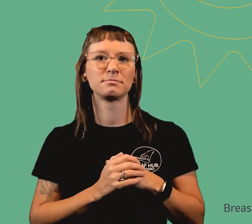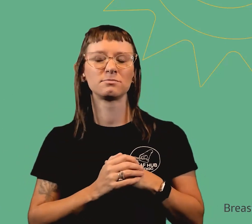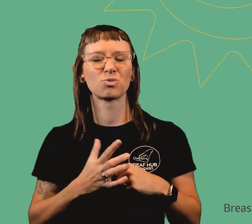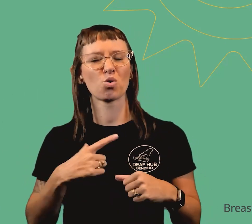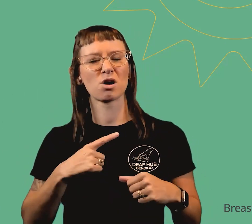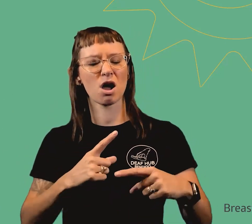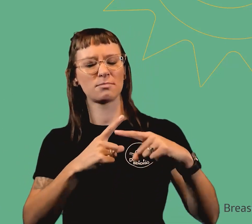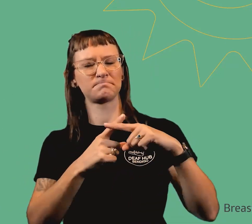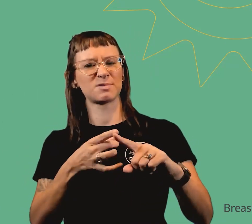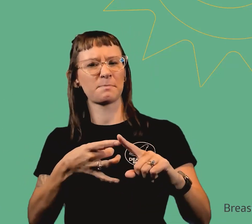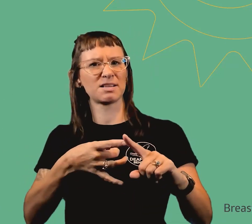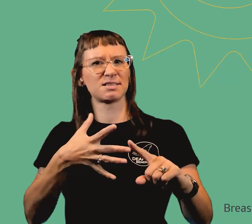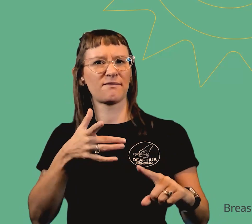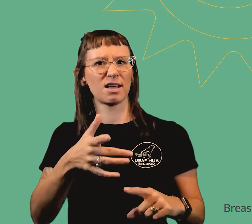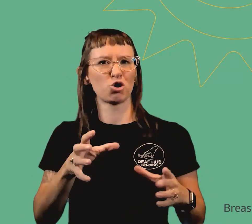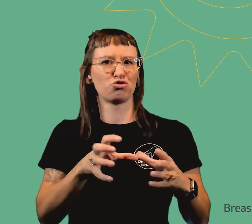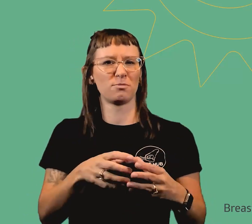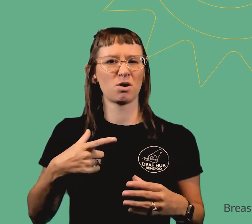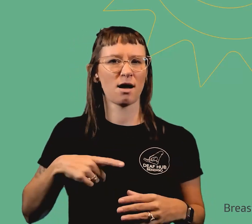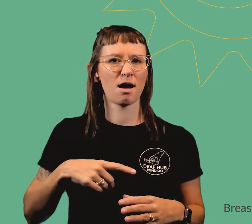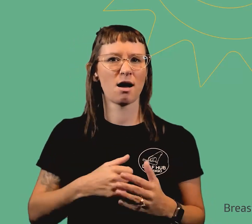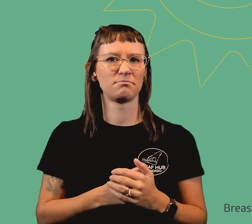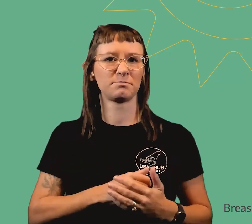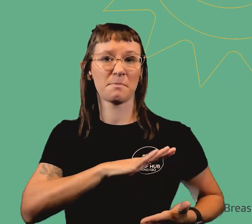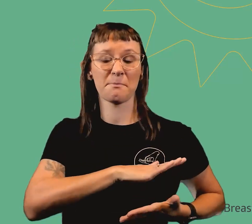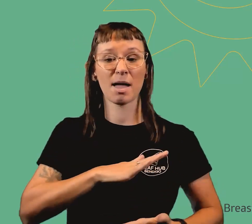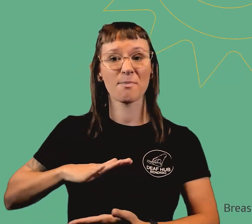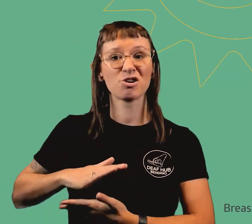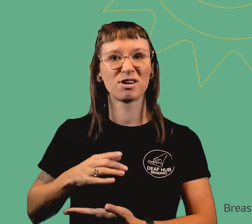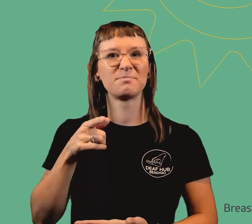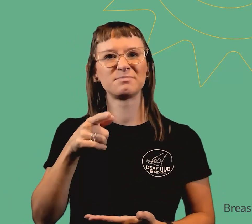and we send invitation letters. We target this age group because: